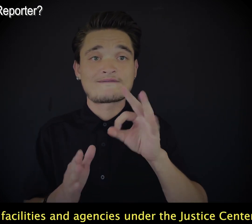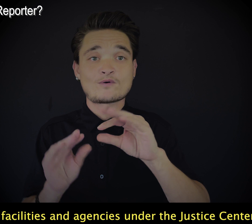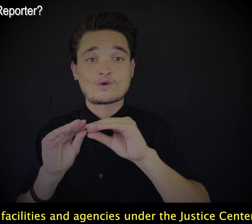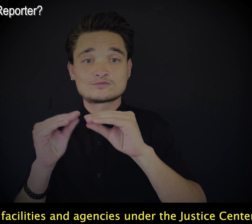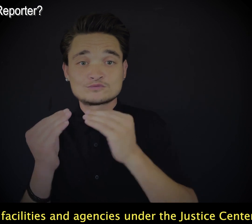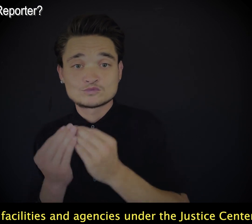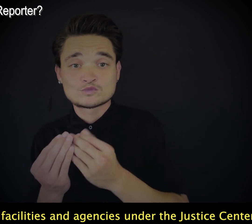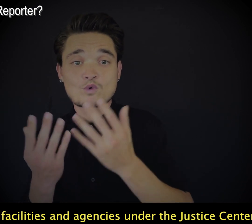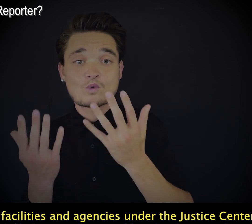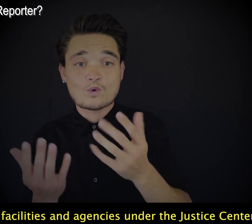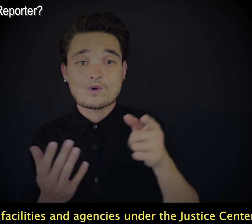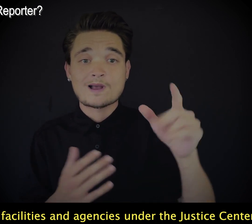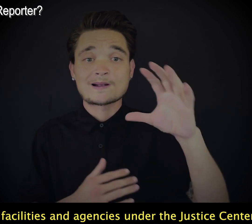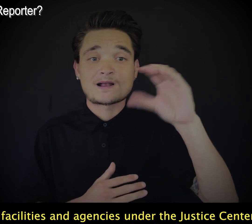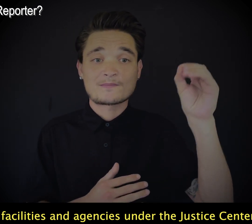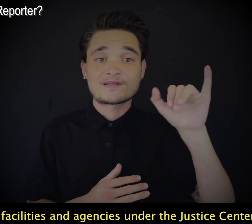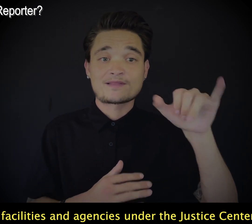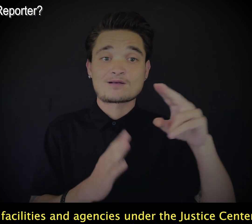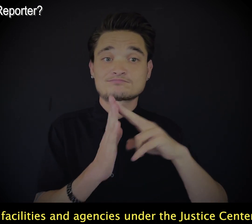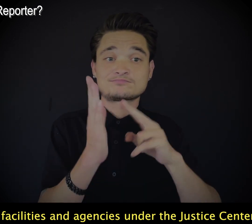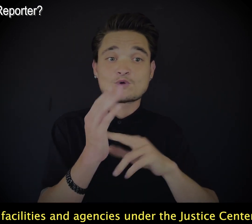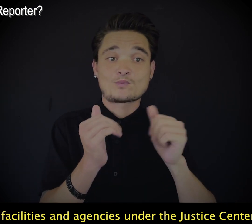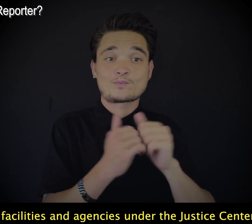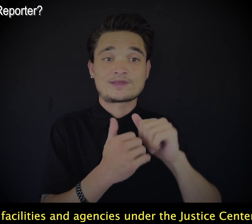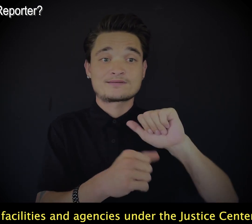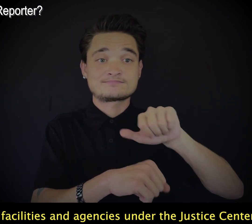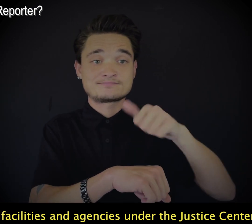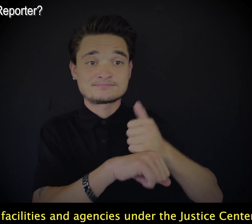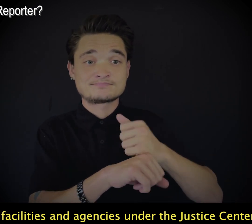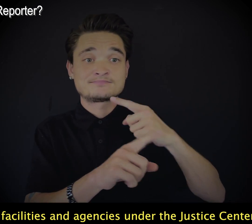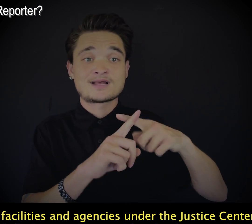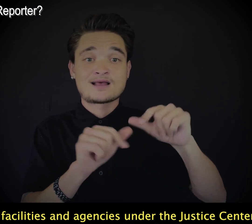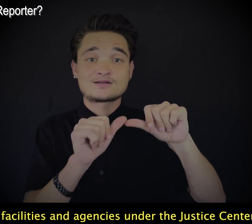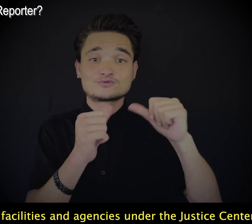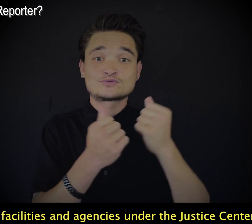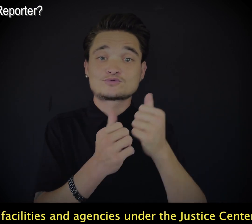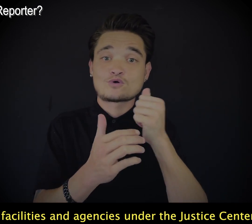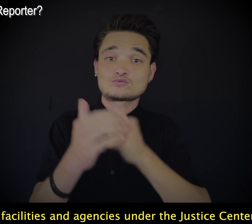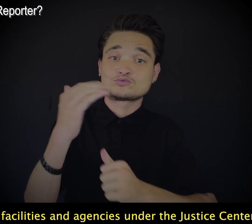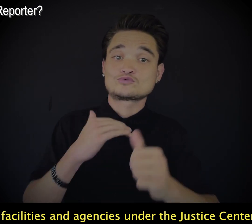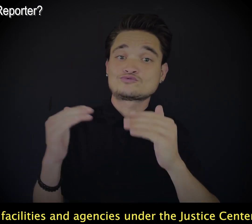with facilities and agencies under the Justice Center’s jurisdiction are also considered to be custodians